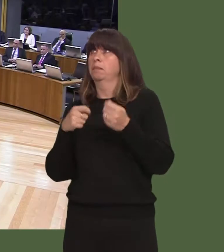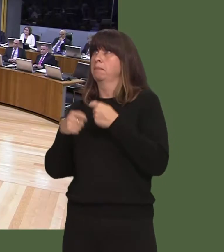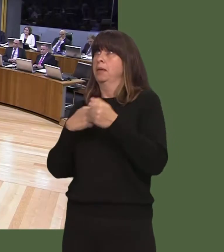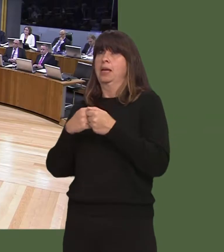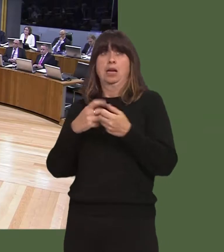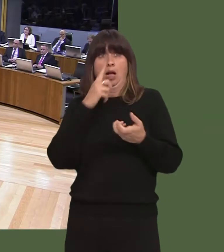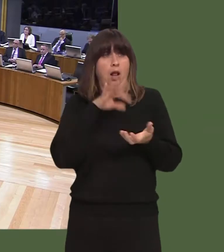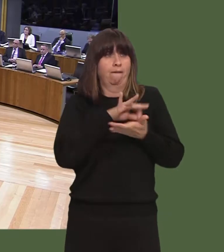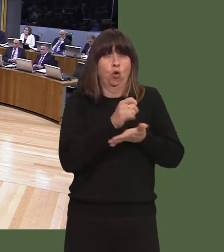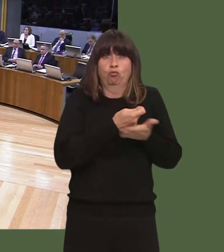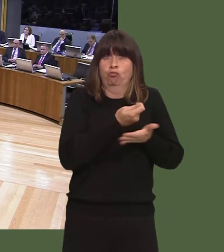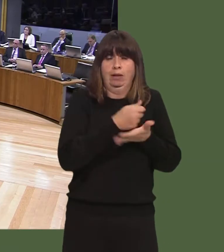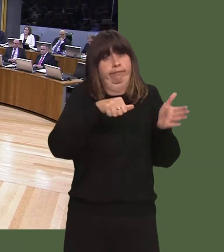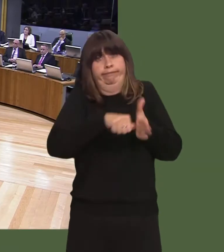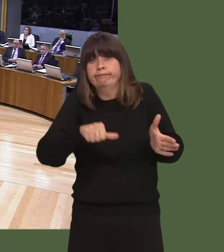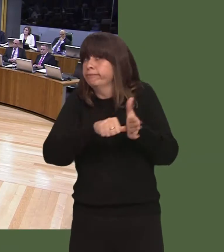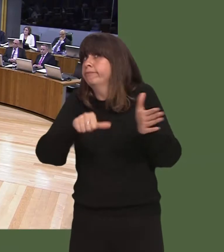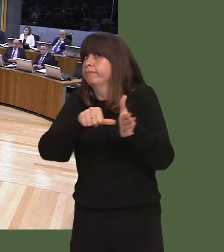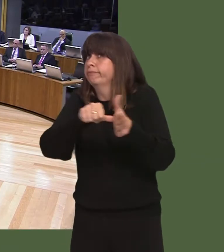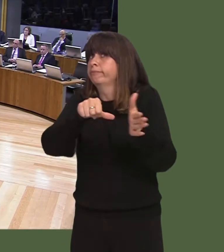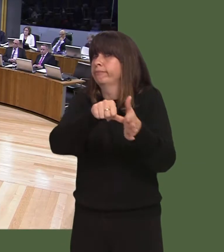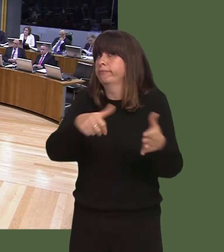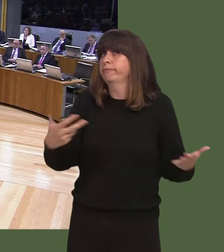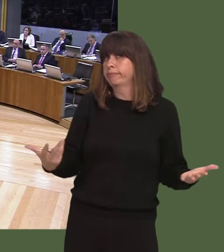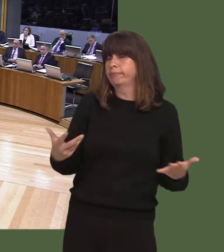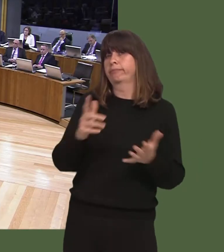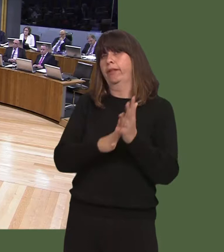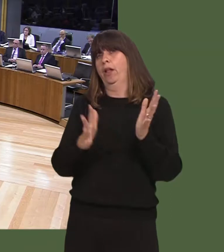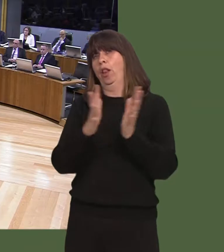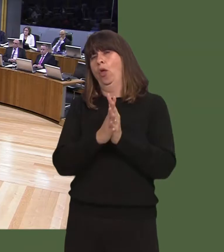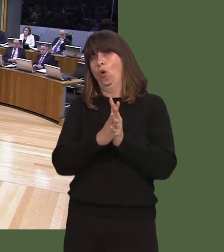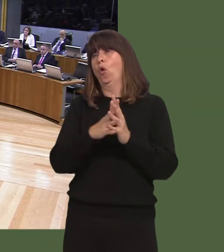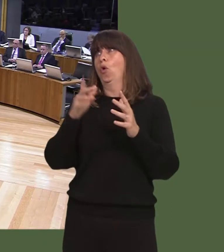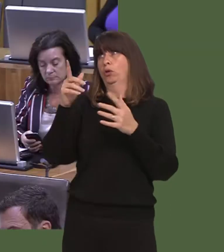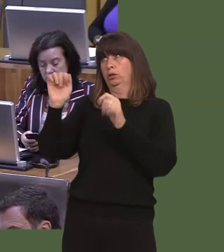Nevertheless, it's true to say that implementation of the legislation has been inconsistent,